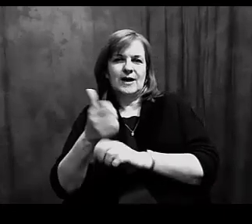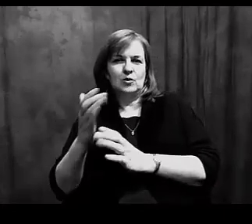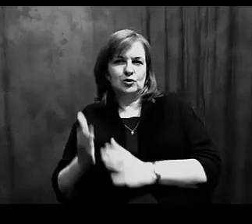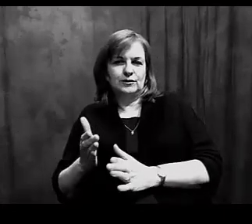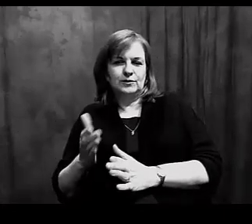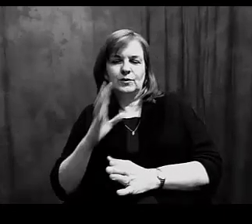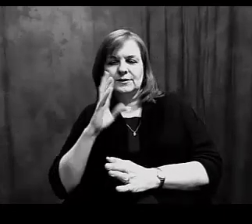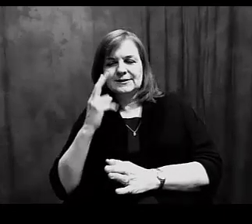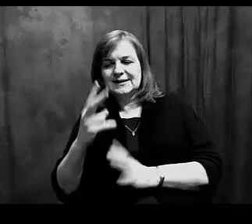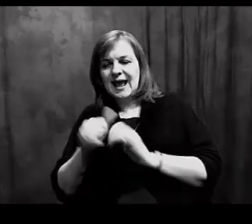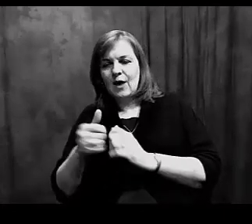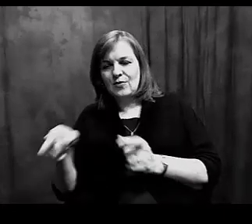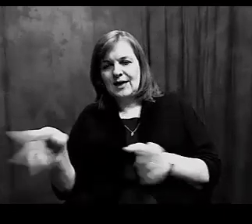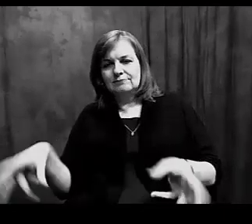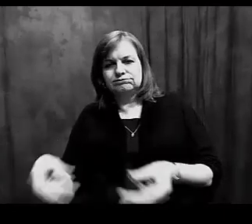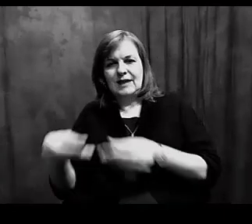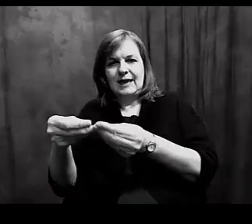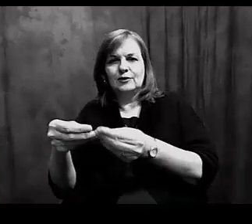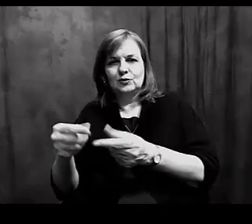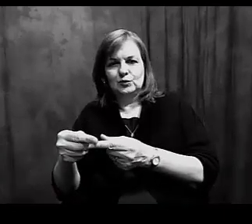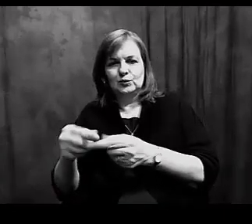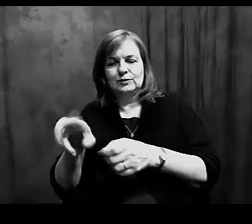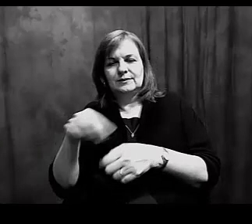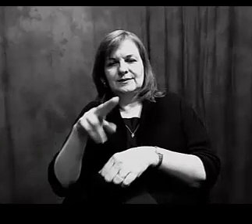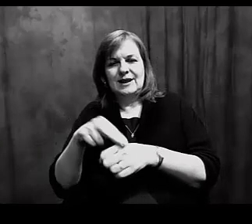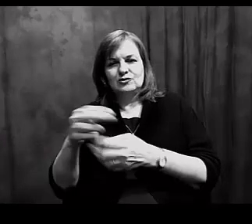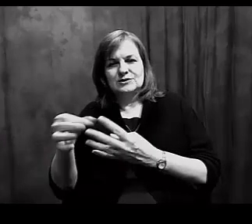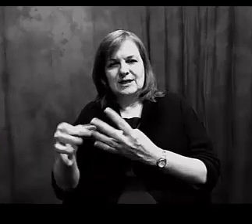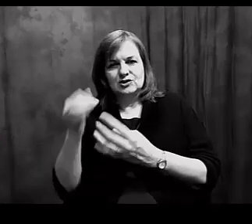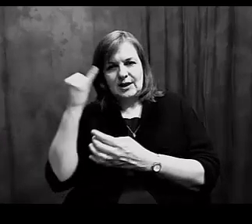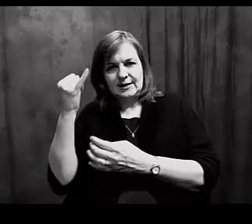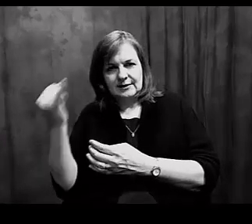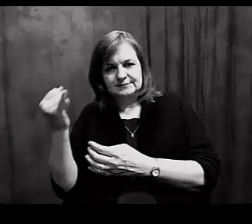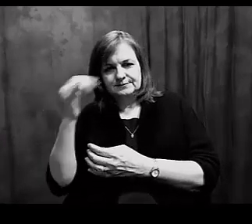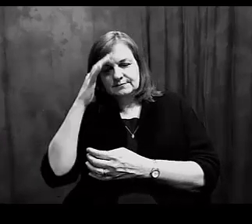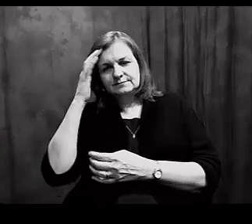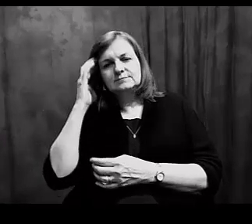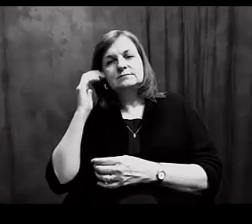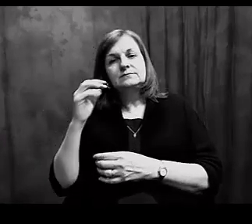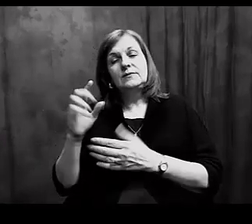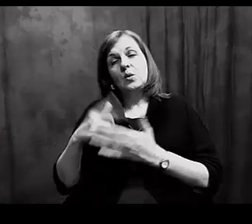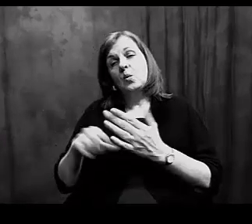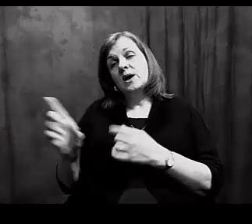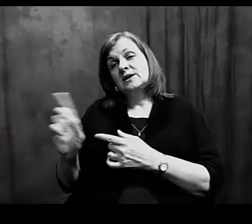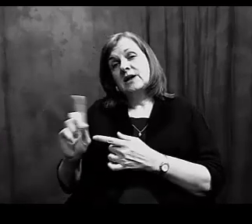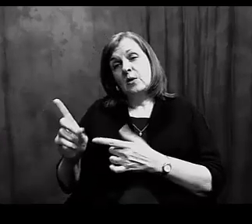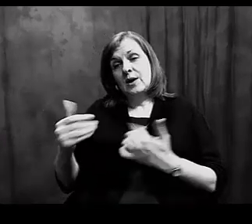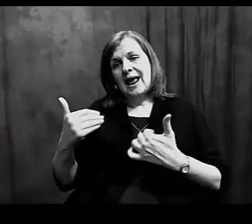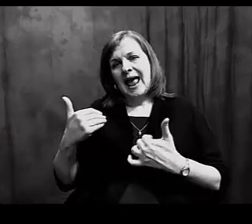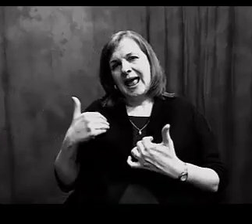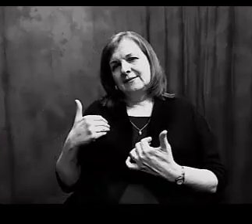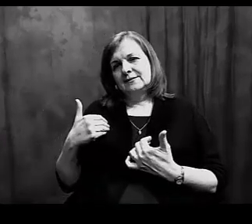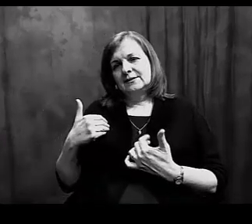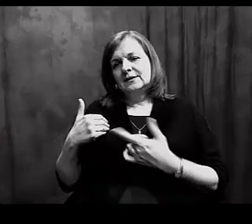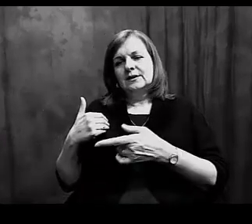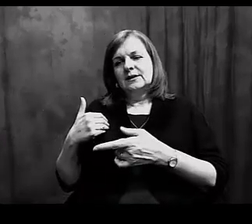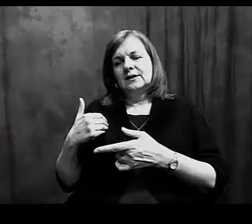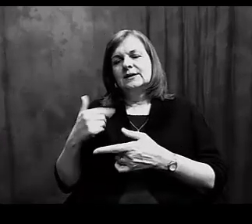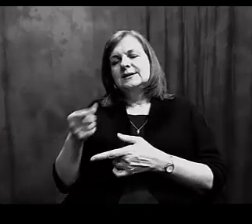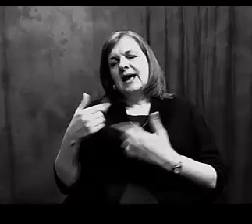contributions to natural selection the biggest thing that we will see that Darwin contributes over Wallace in this regard